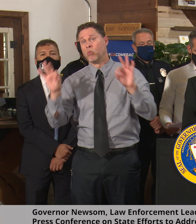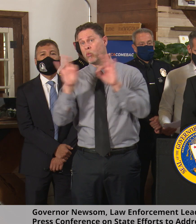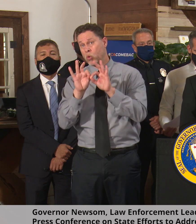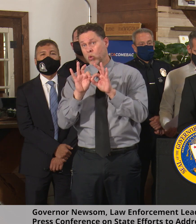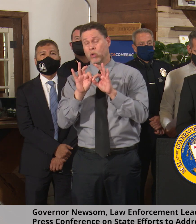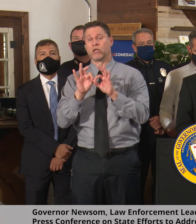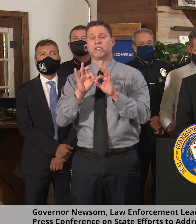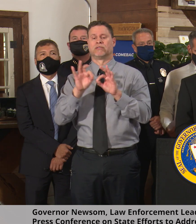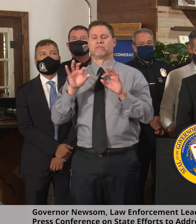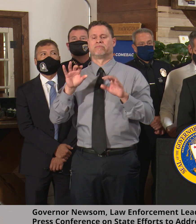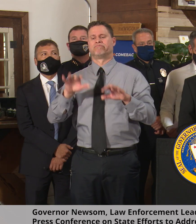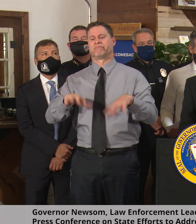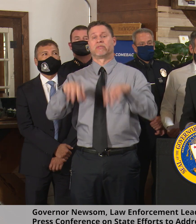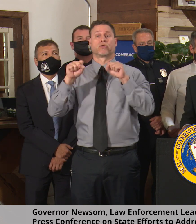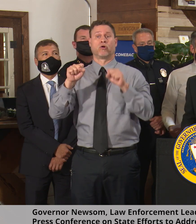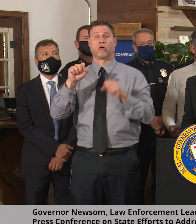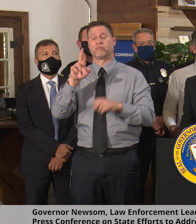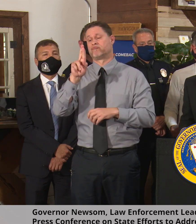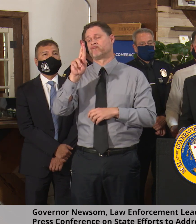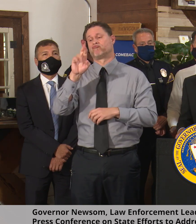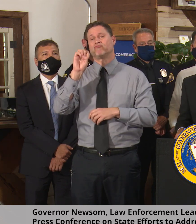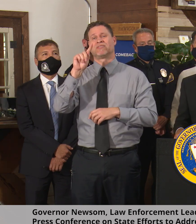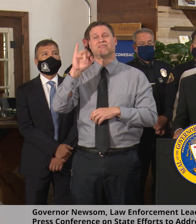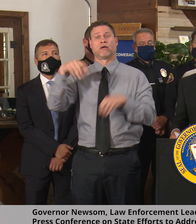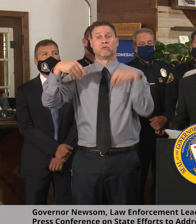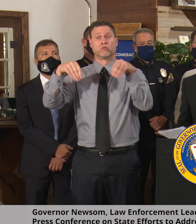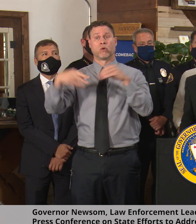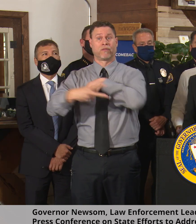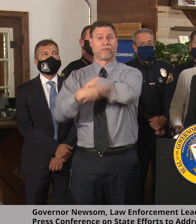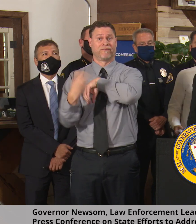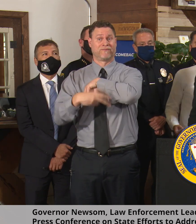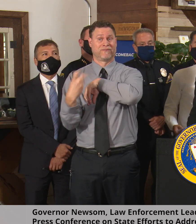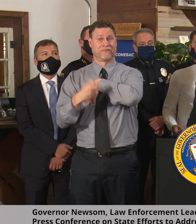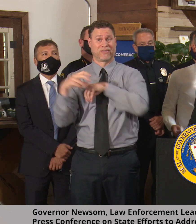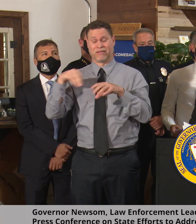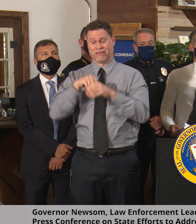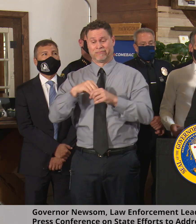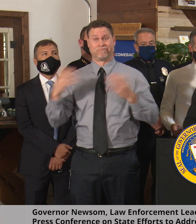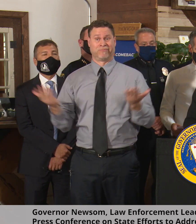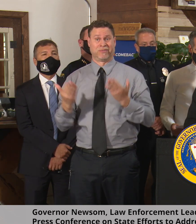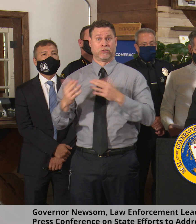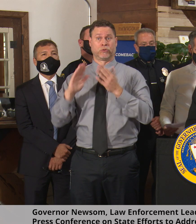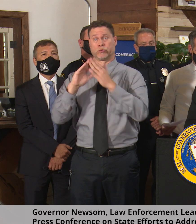retail theft and theft in our communities here as well. On behalf of all of the of the mayors